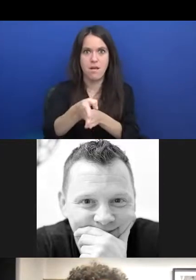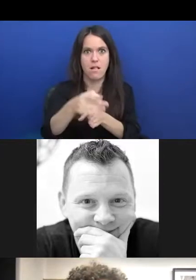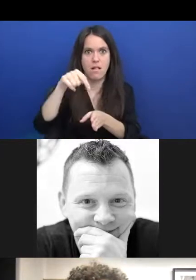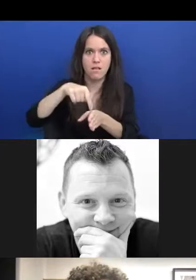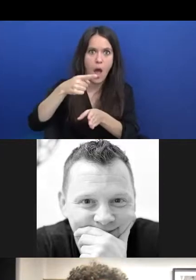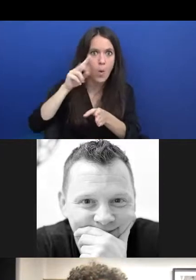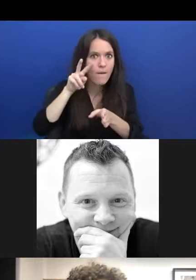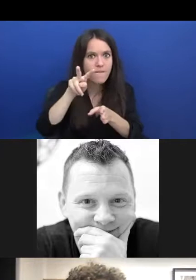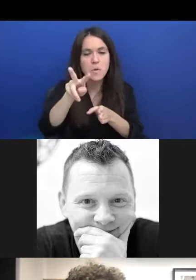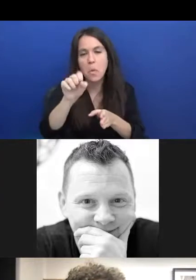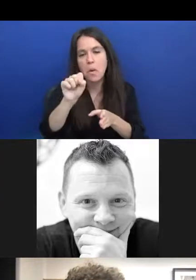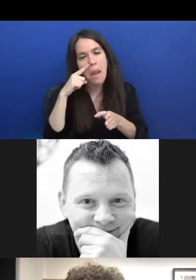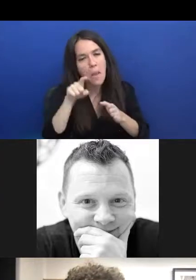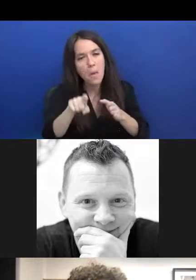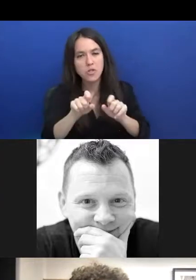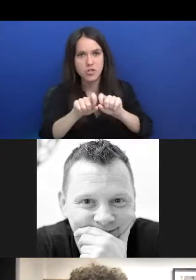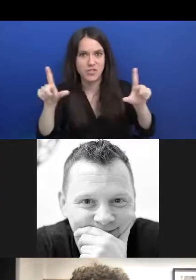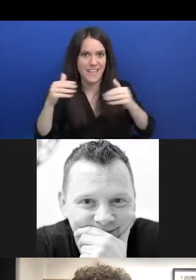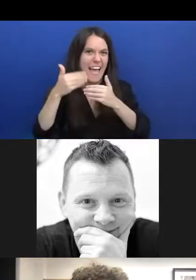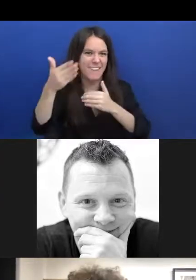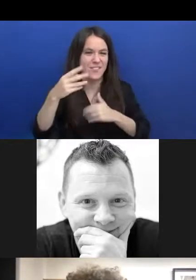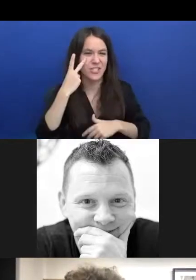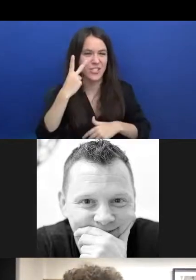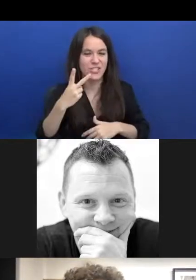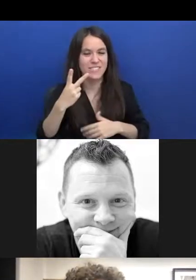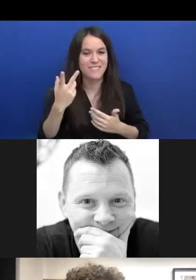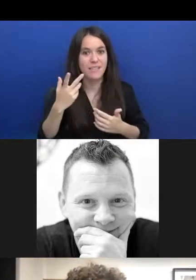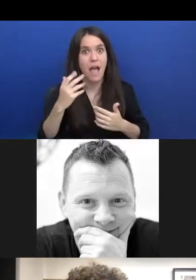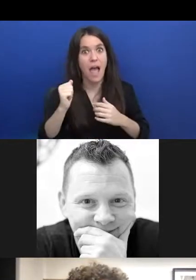little bit but if you go to this link you'll also find the channel with all the other talks in there